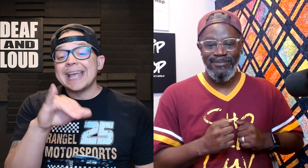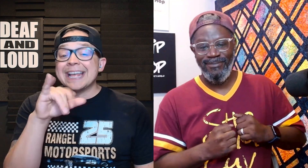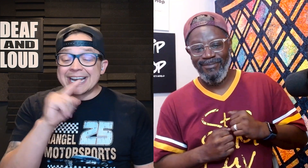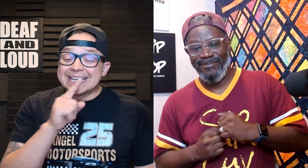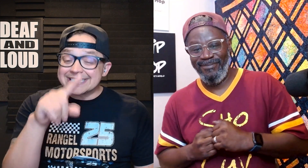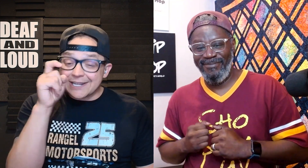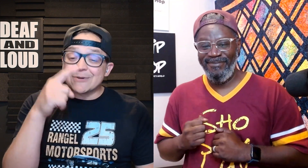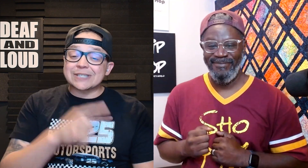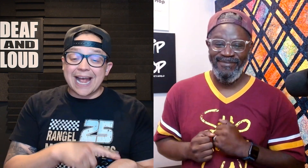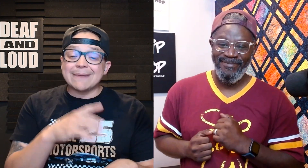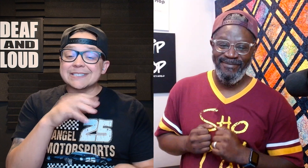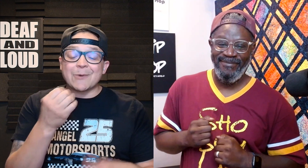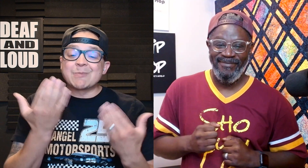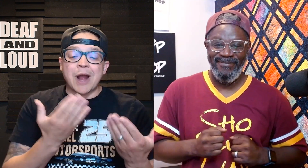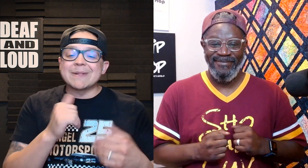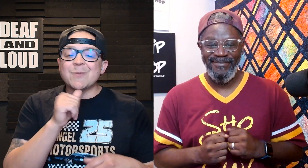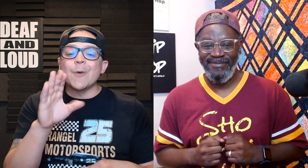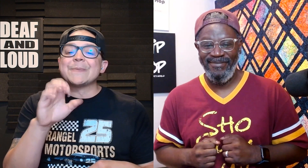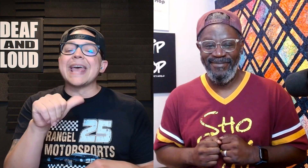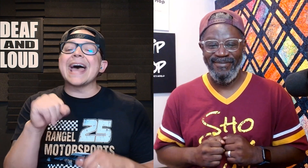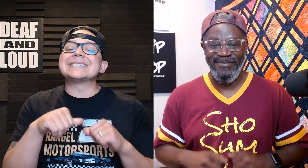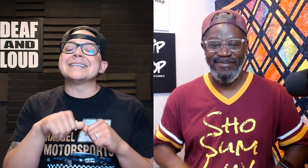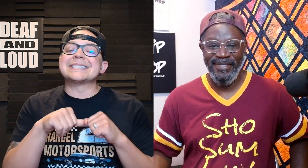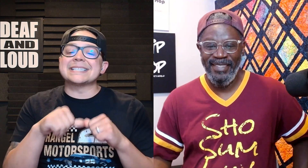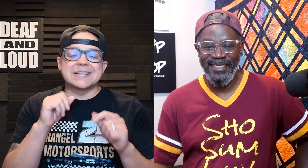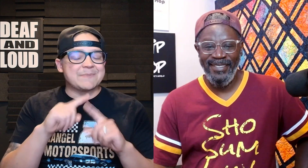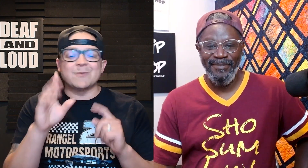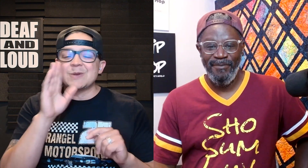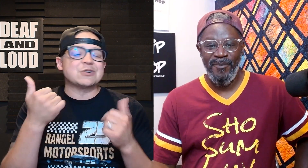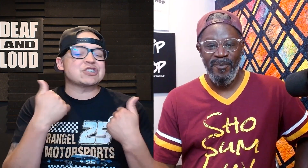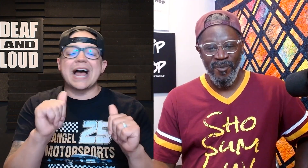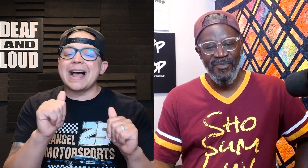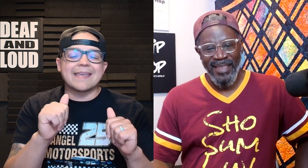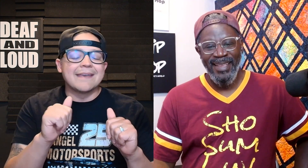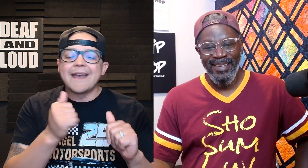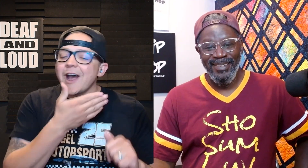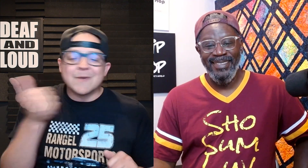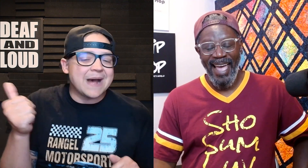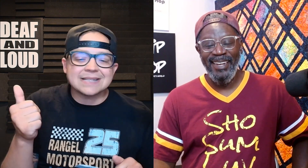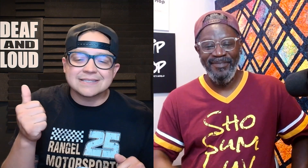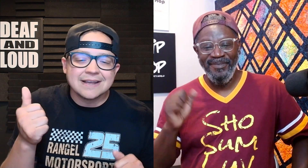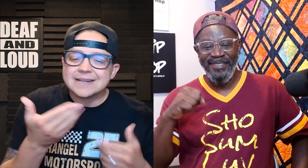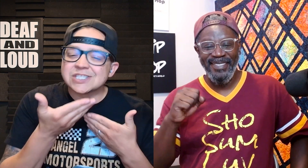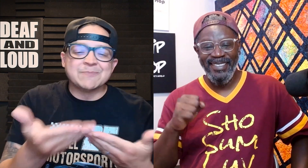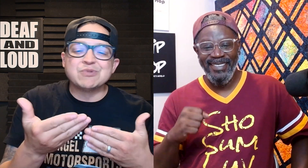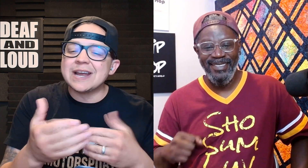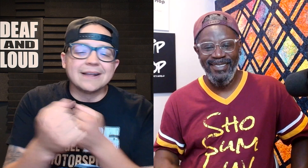It is summertime, so we probably won't be as consistent, but we will try our best to bring